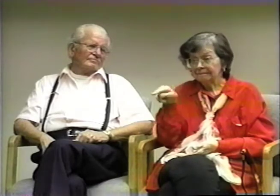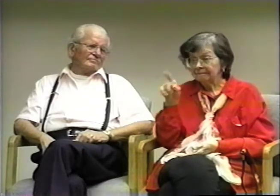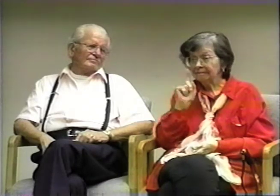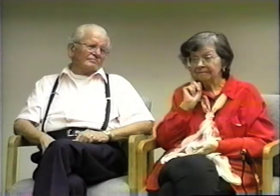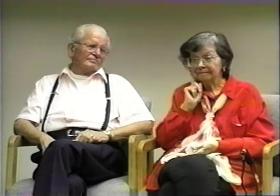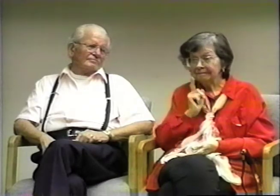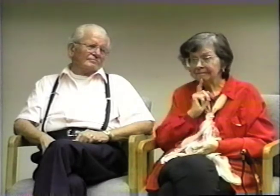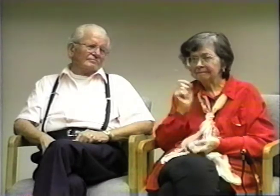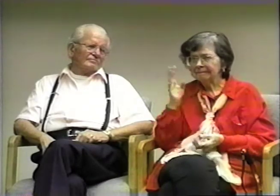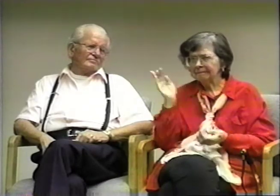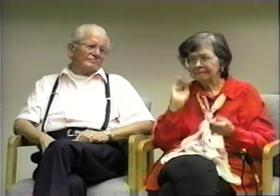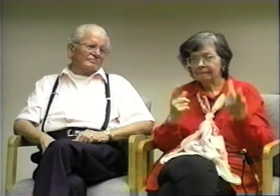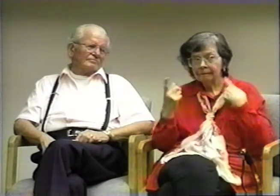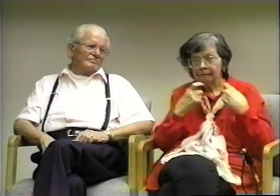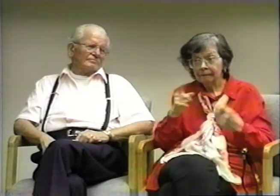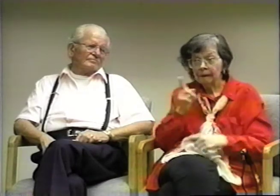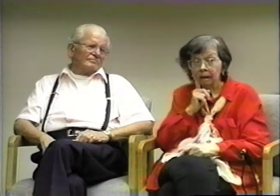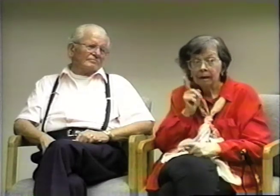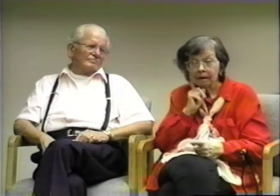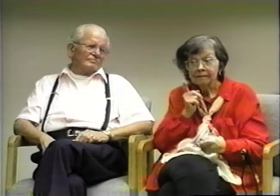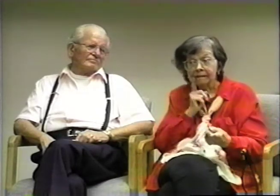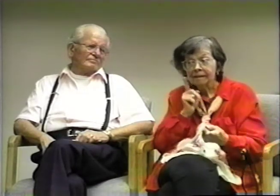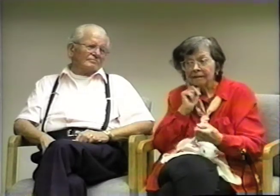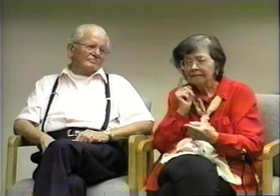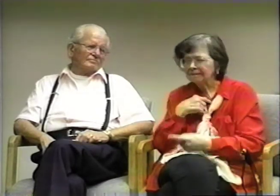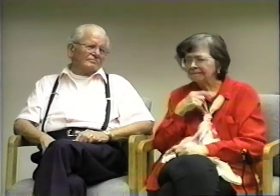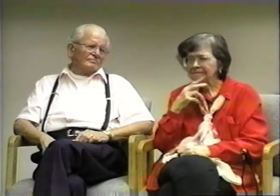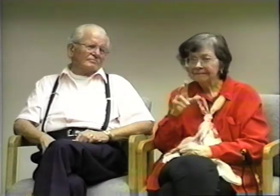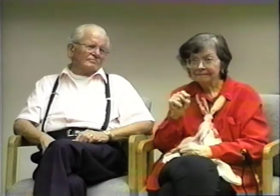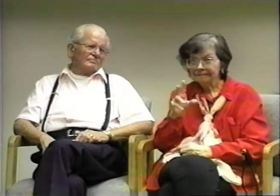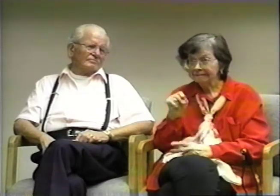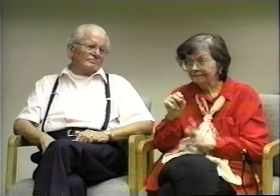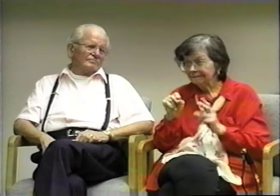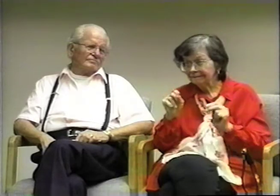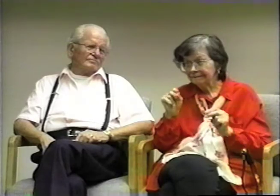None of them are Deaf. Many people ask me if any of our children are Deaf